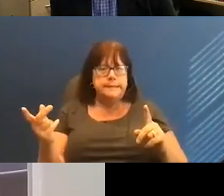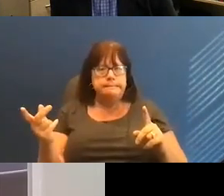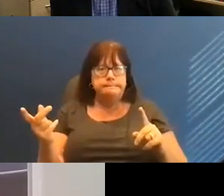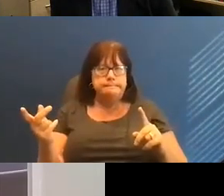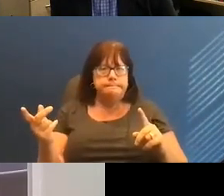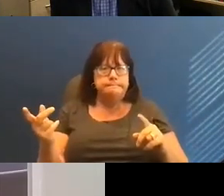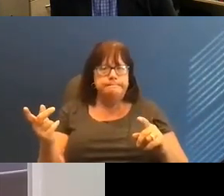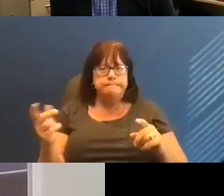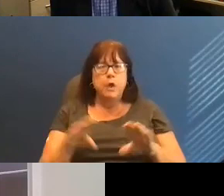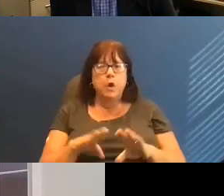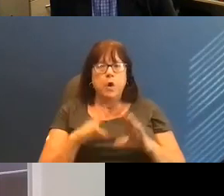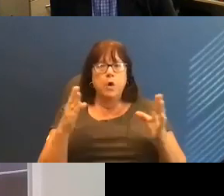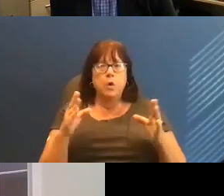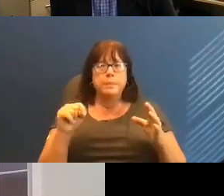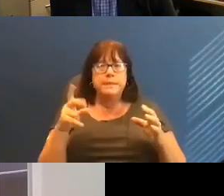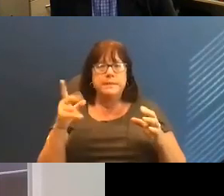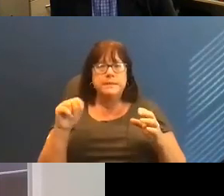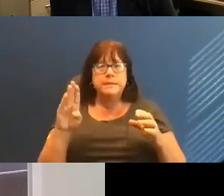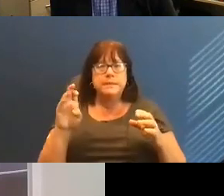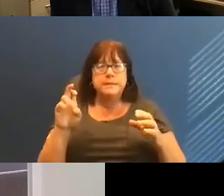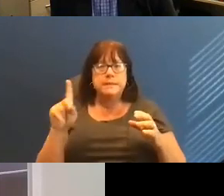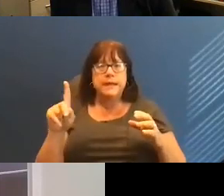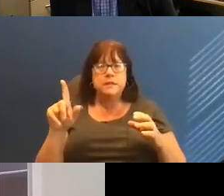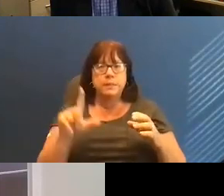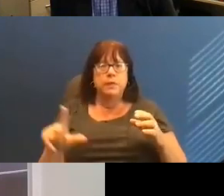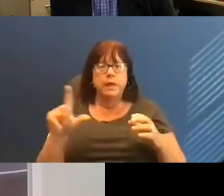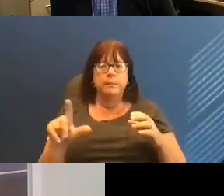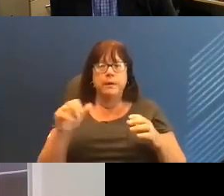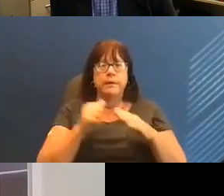The open textbook library is a good one and you'll find us in our general multi multidisciplinary